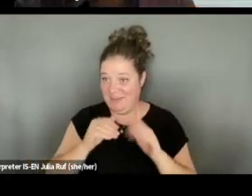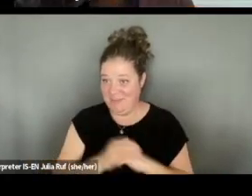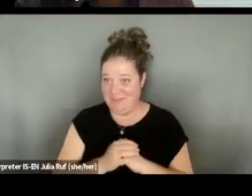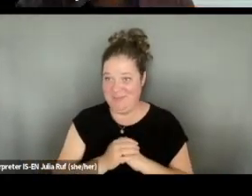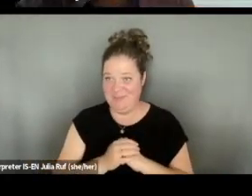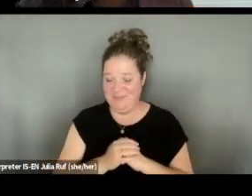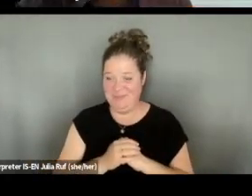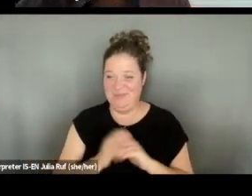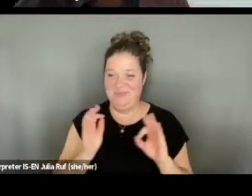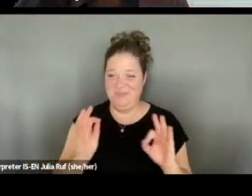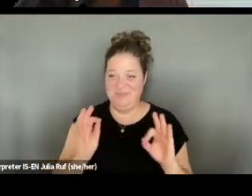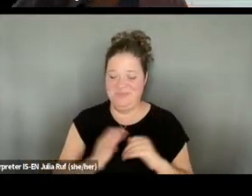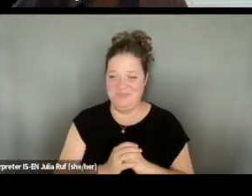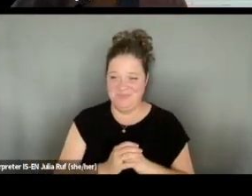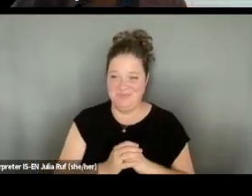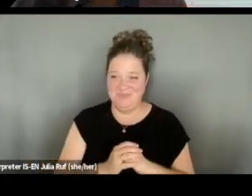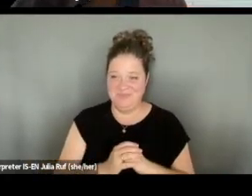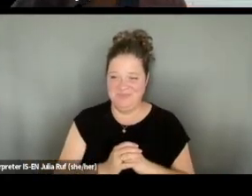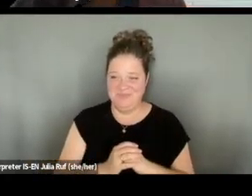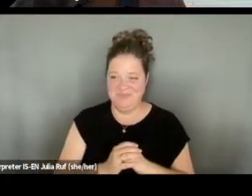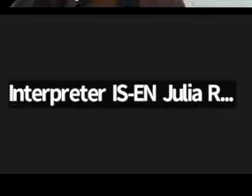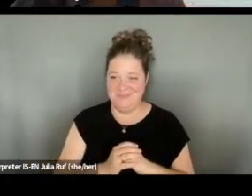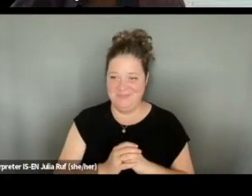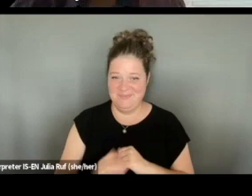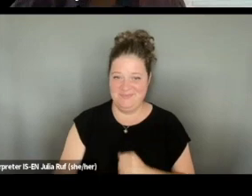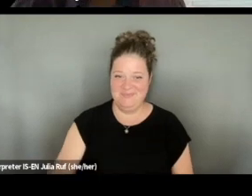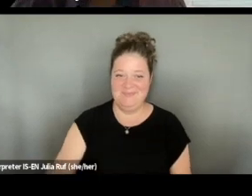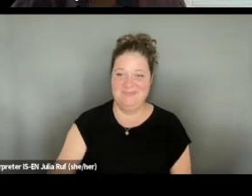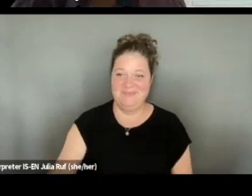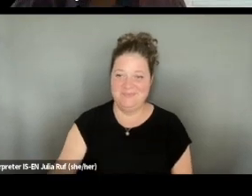minutes. Thank you. >> PETER KEMENY: See you soon!